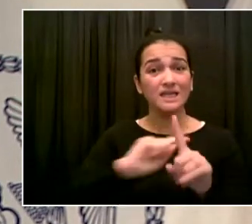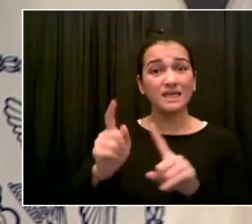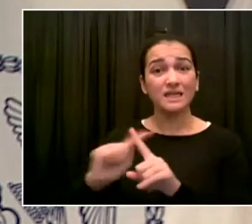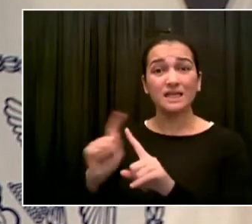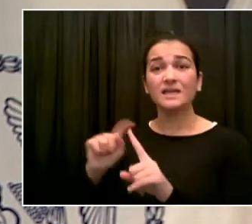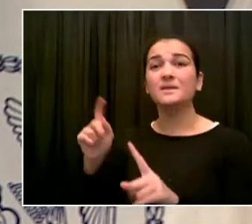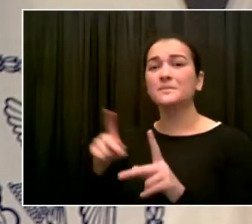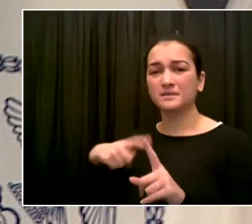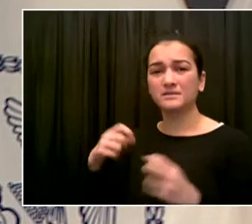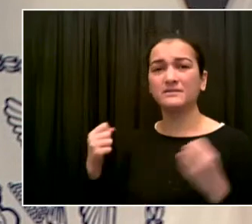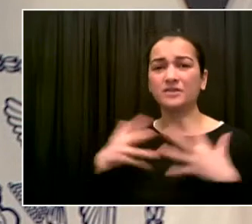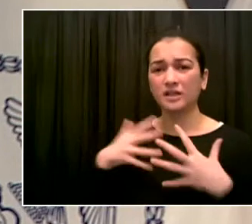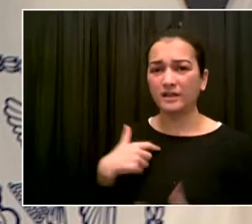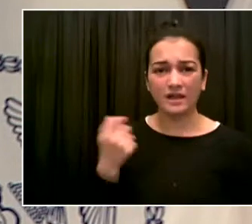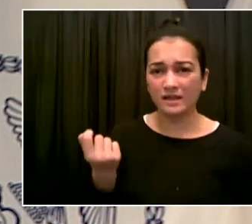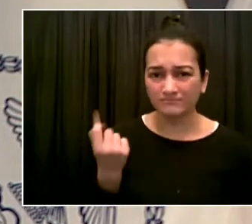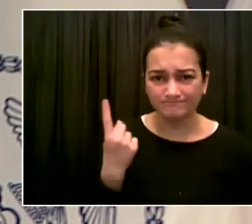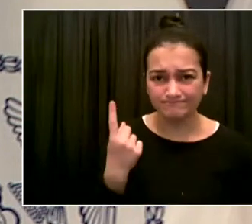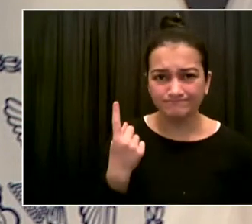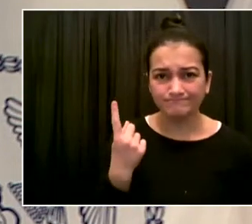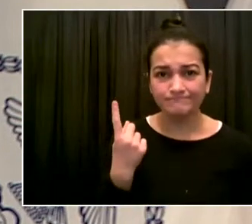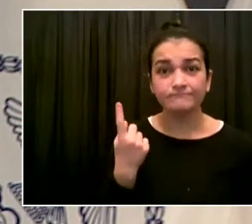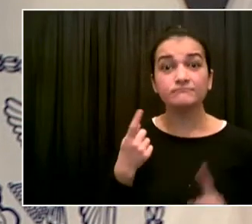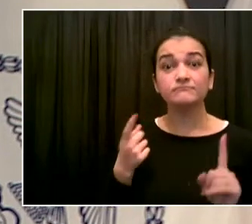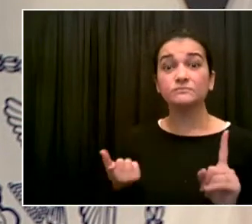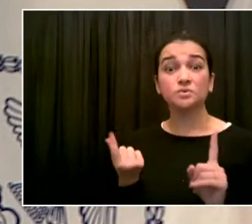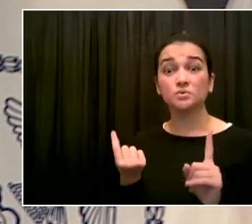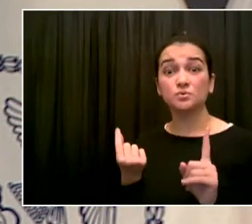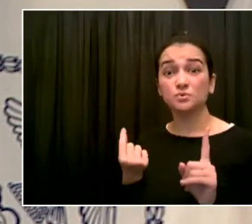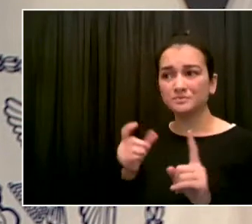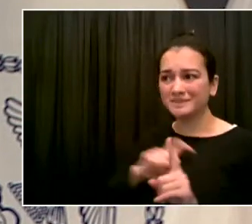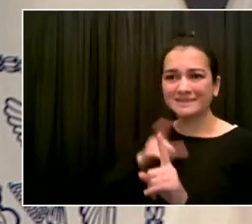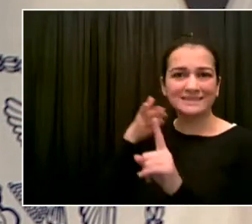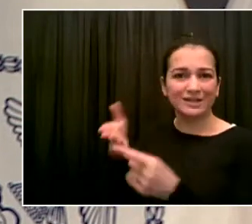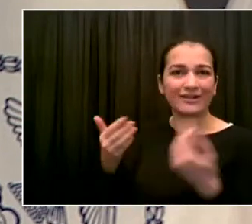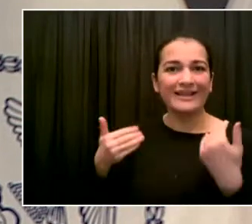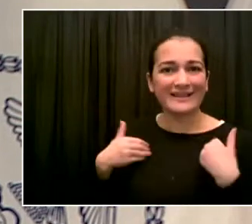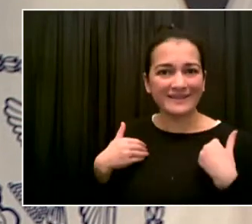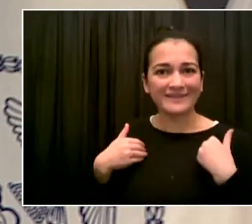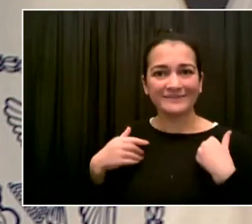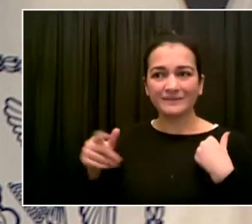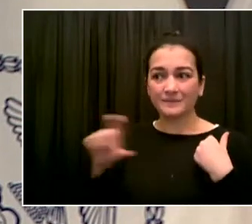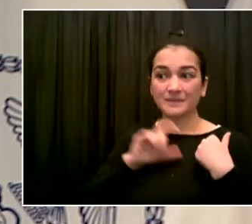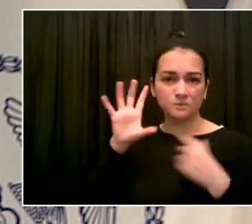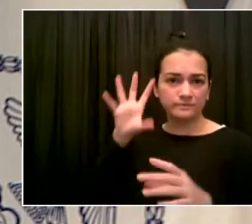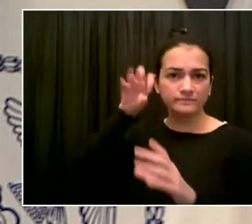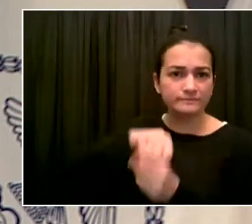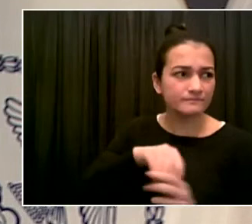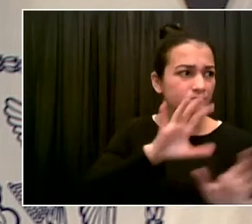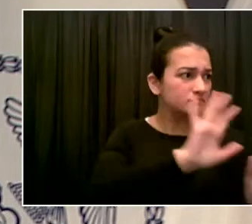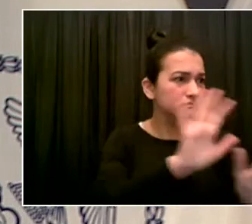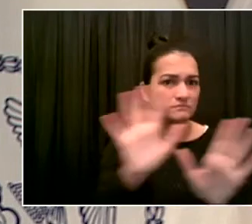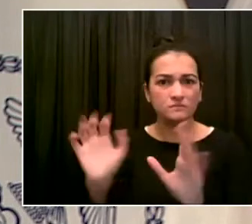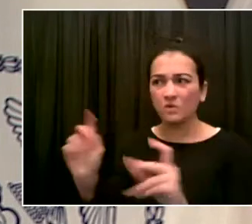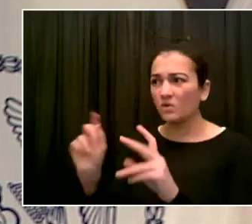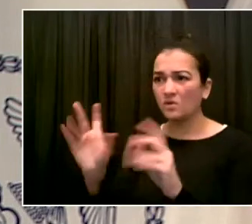THEY DO GIVE PEOPLE PAEUS AND OUR JOB HAS TO BE TO CONSTANTLY GET OUT THERE AND SHOW